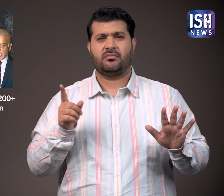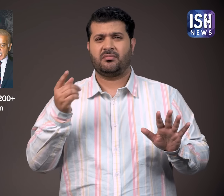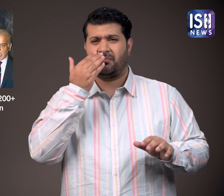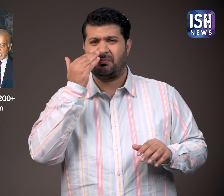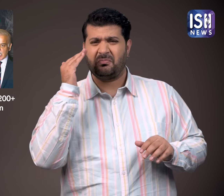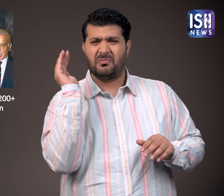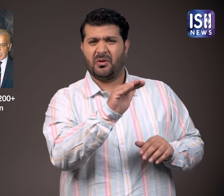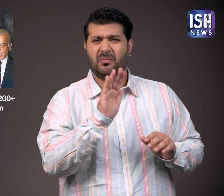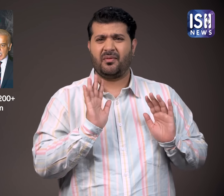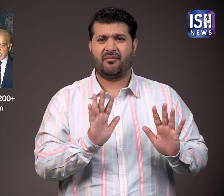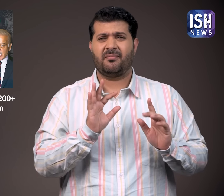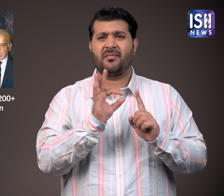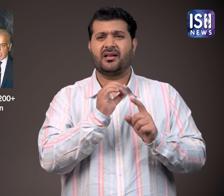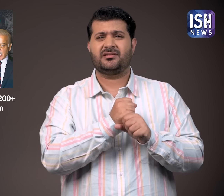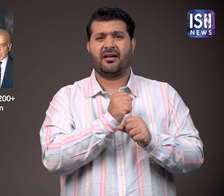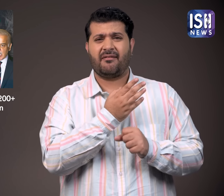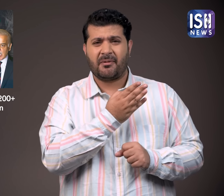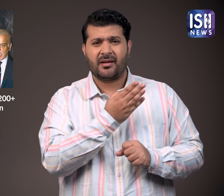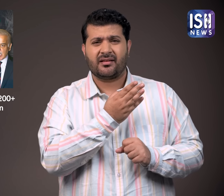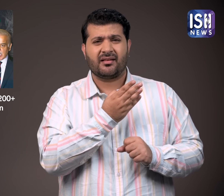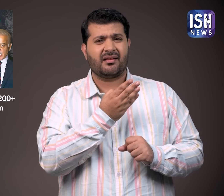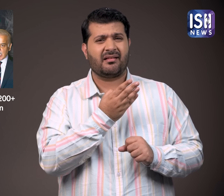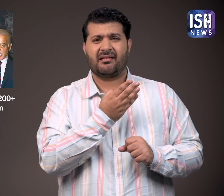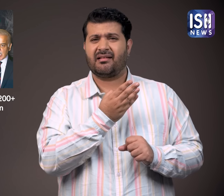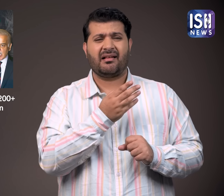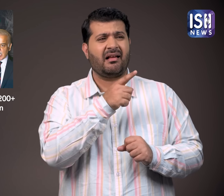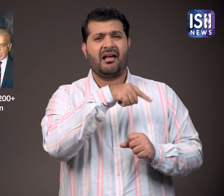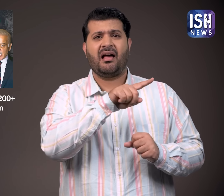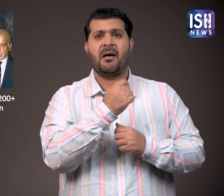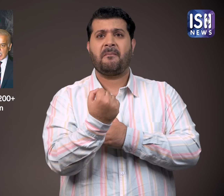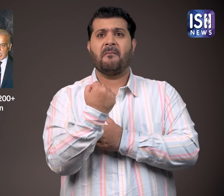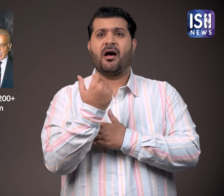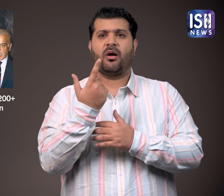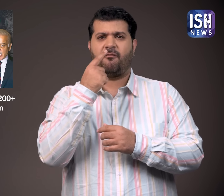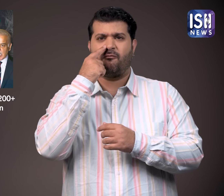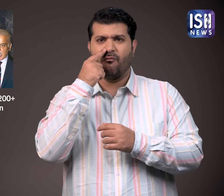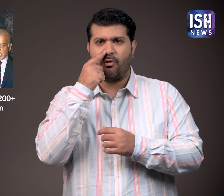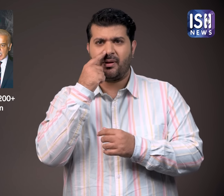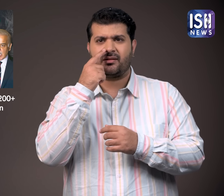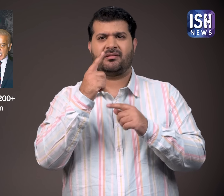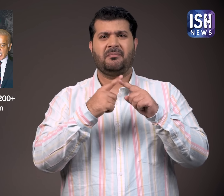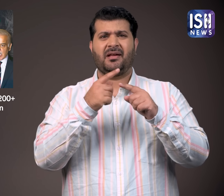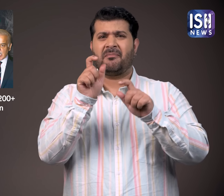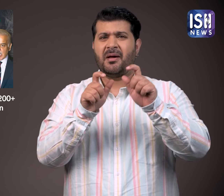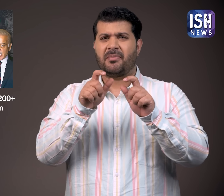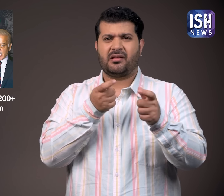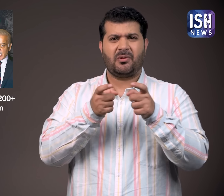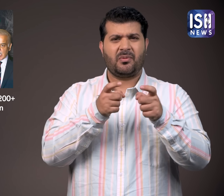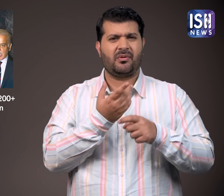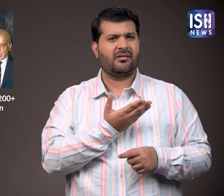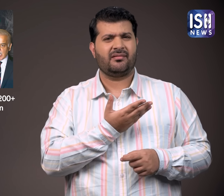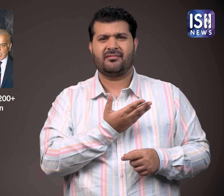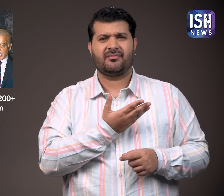She mocks the Pakistani government and claims it only uses power against women and civilians.